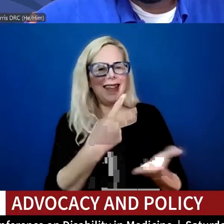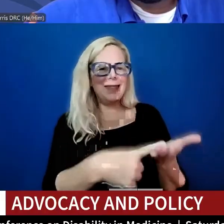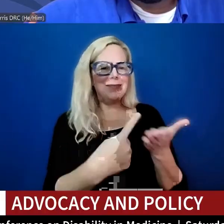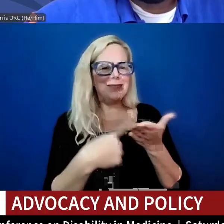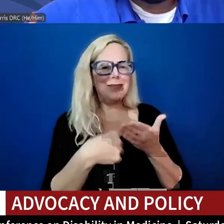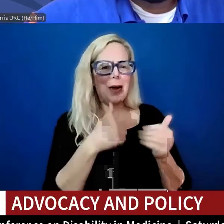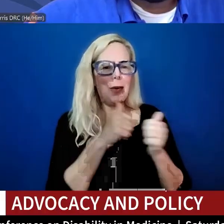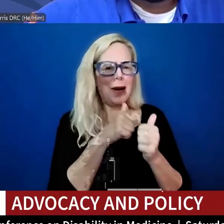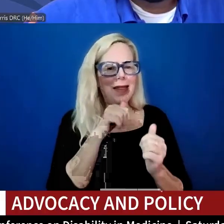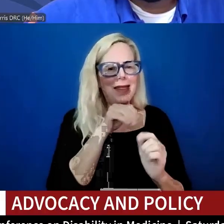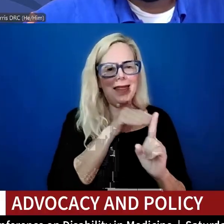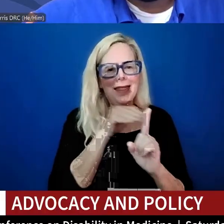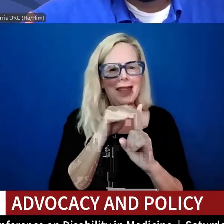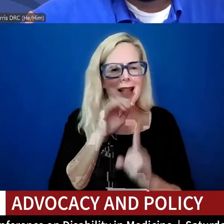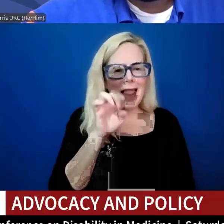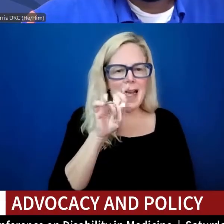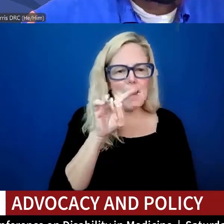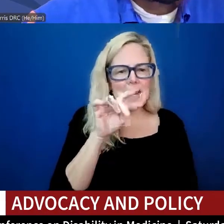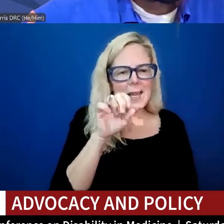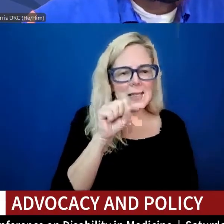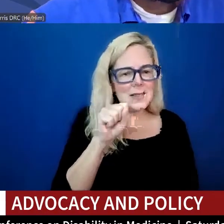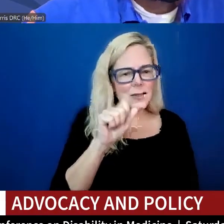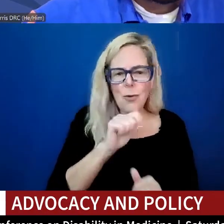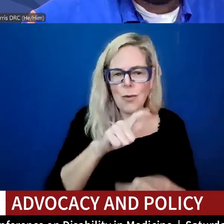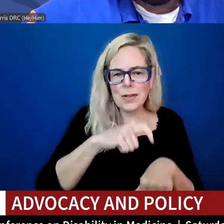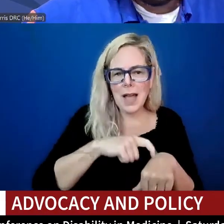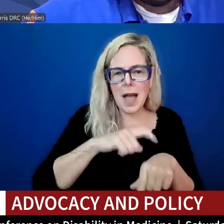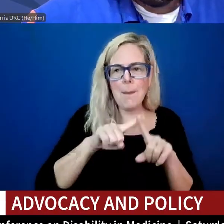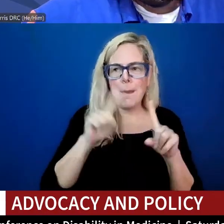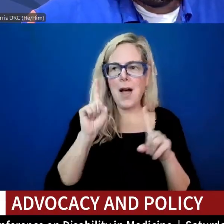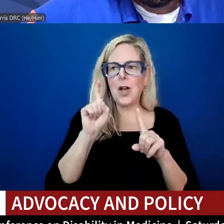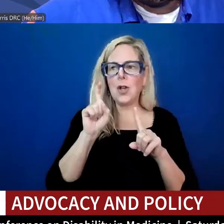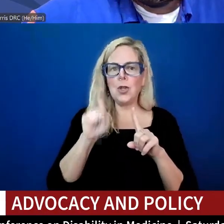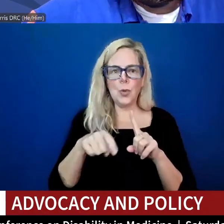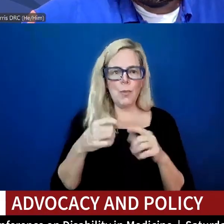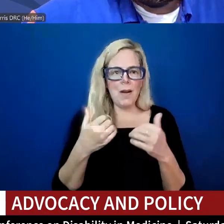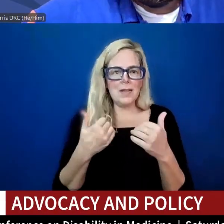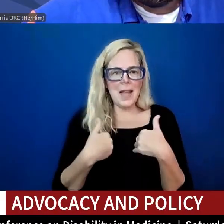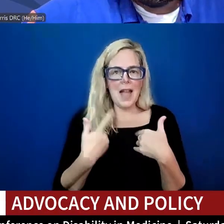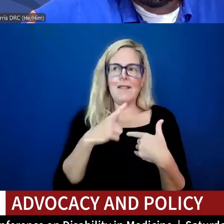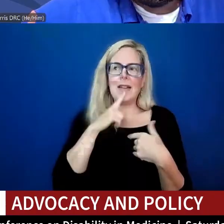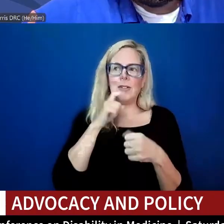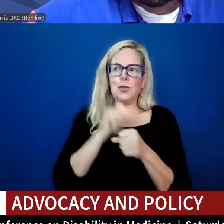elected official and you have to have one or the other in any given conversation. First one is con